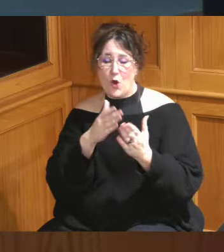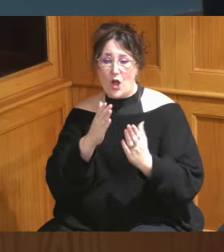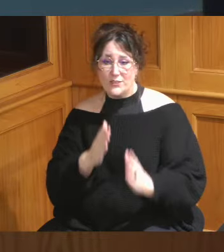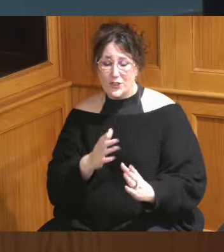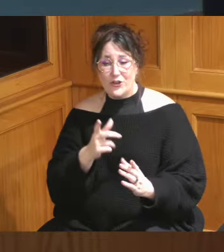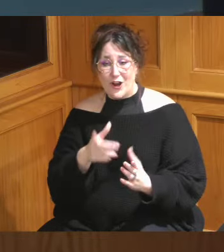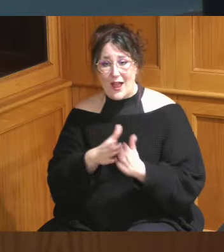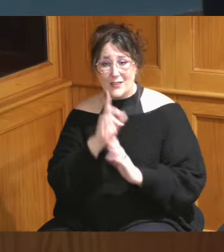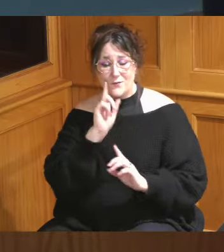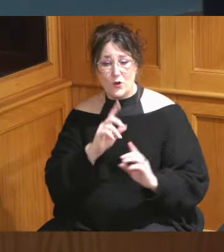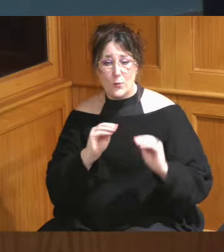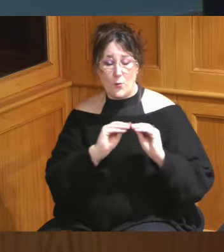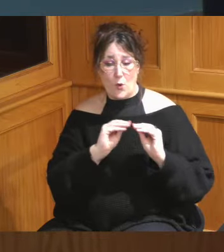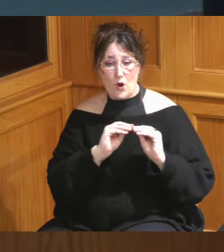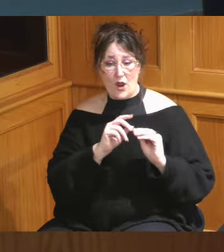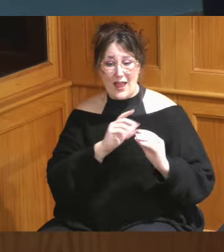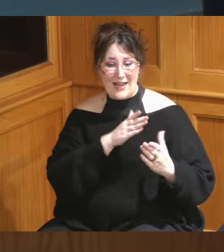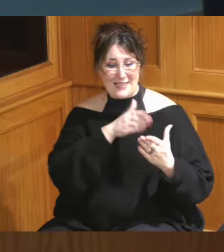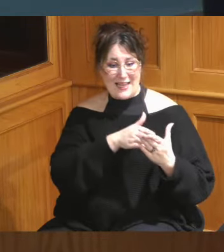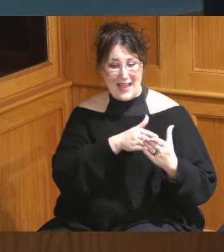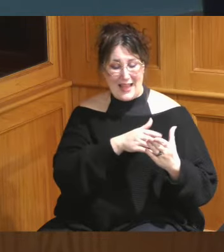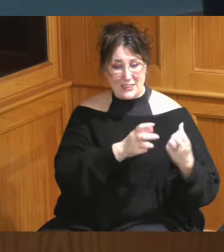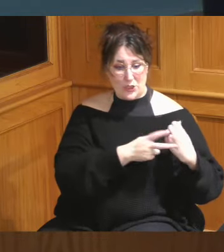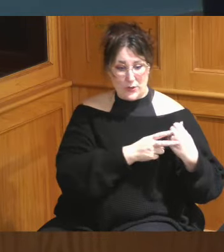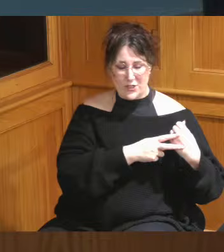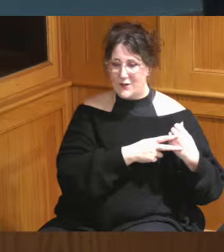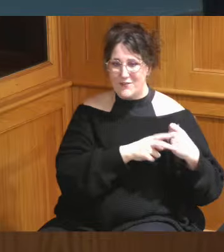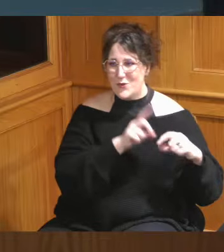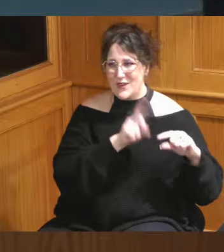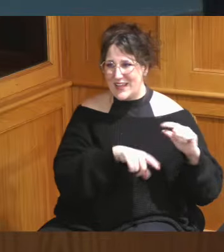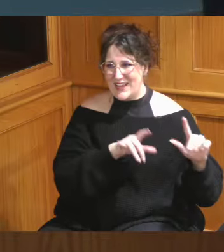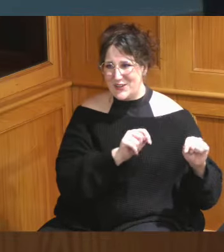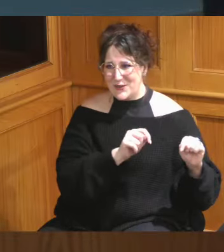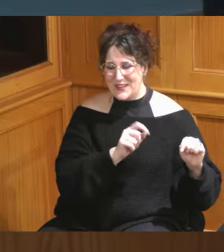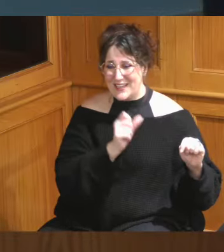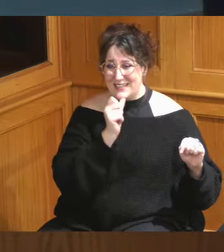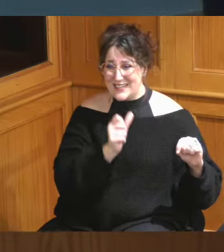and you put that against reserve. We can't do that. That is not sustainable because those those